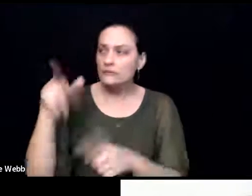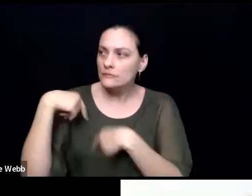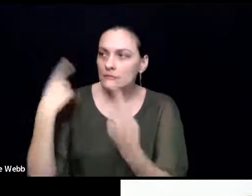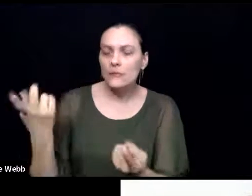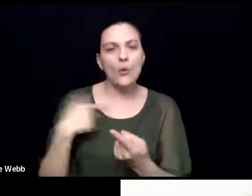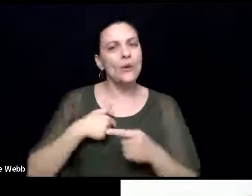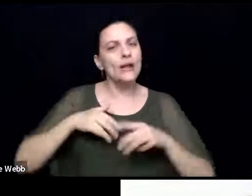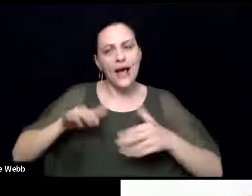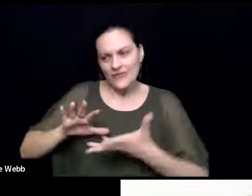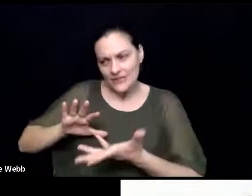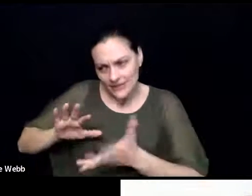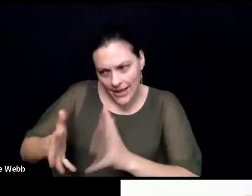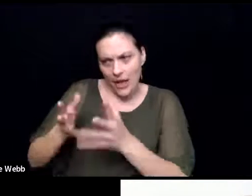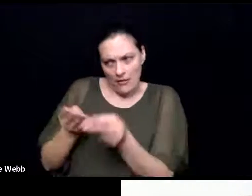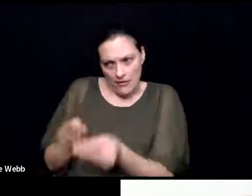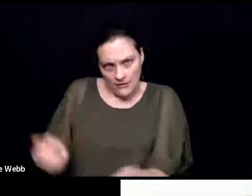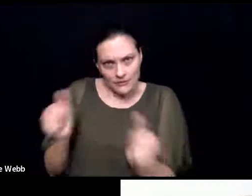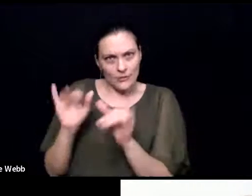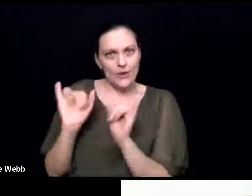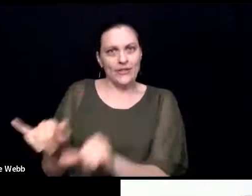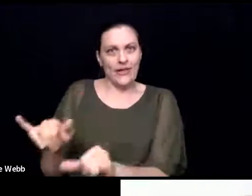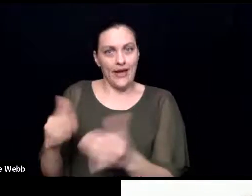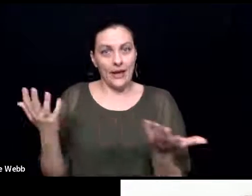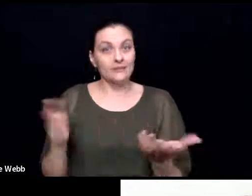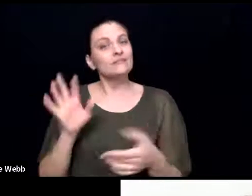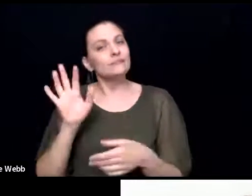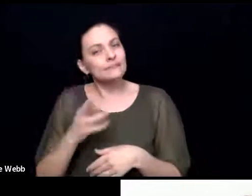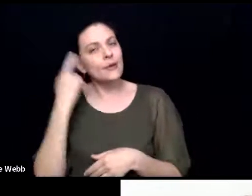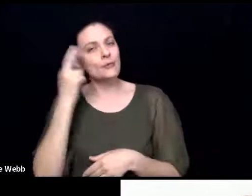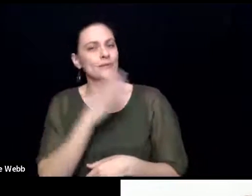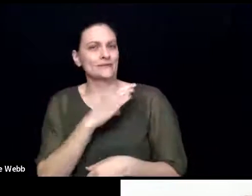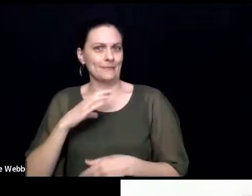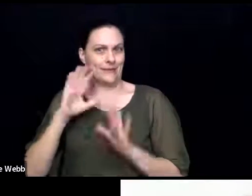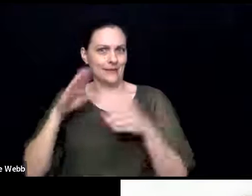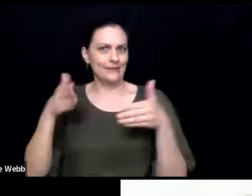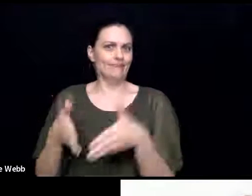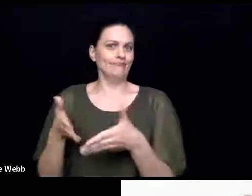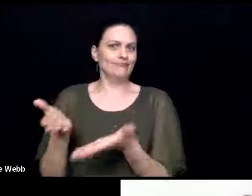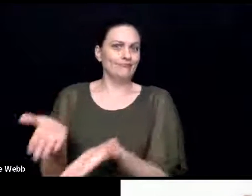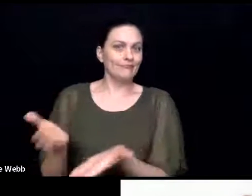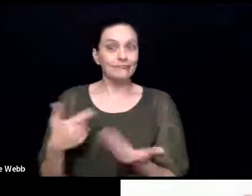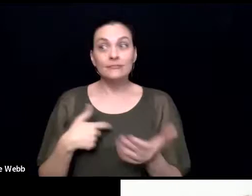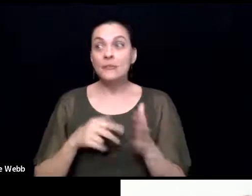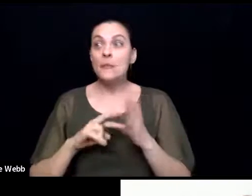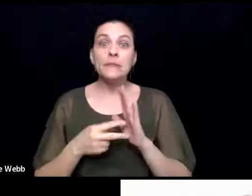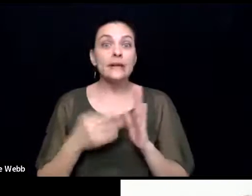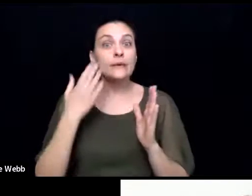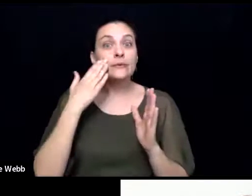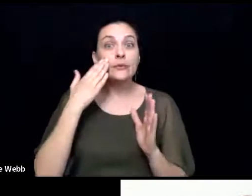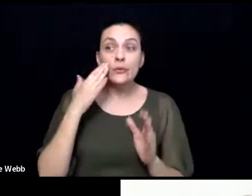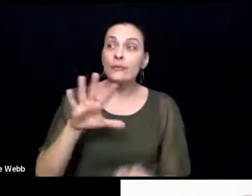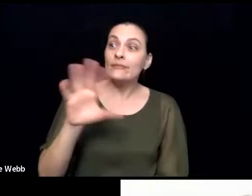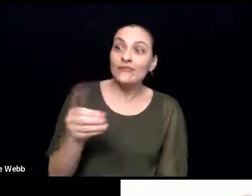are the end all be all. South Africa was a good thing with mixed results. Germany. I talk about